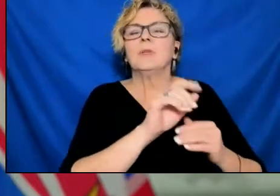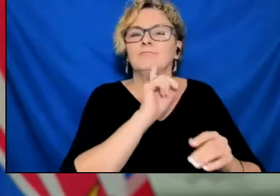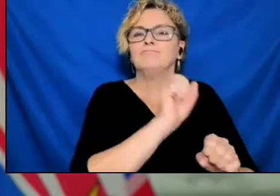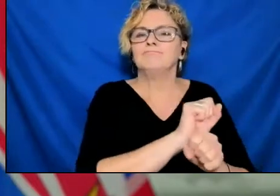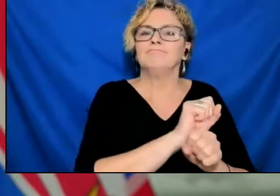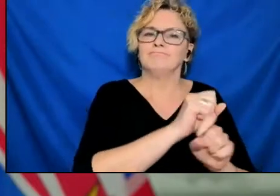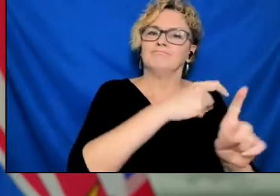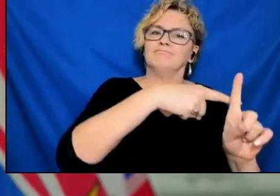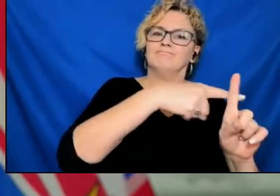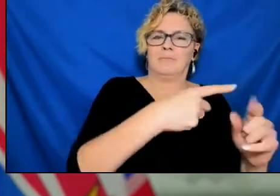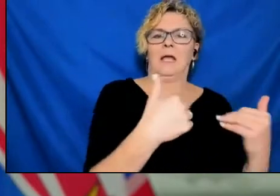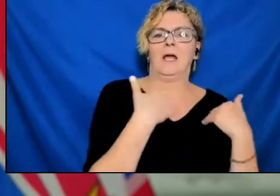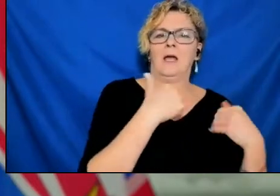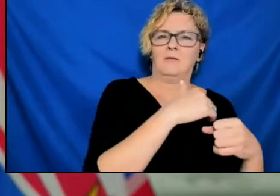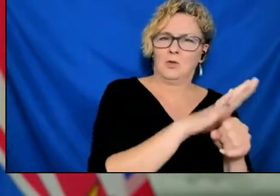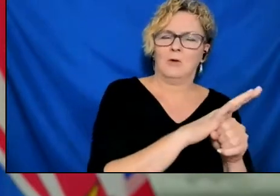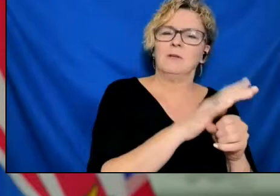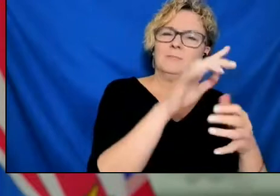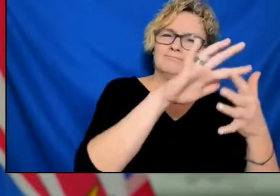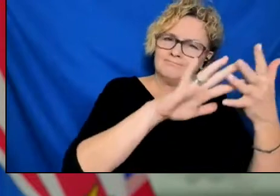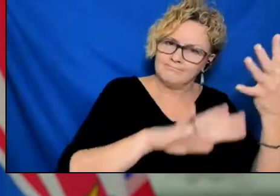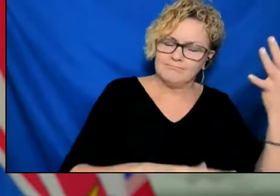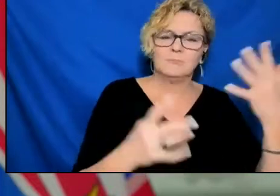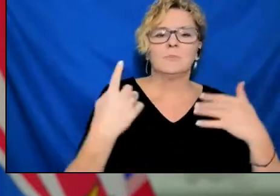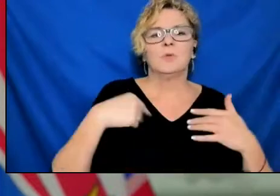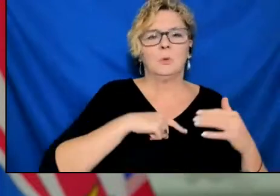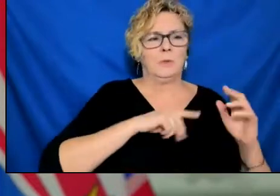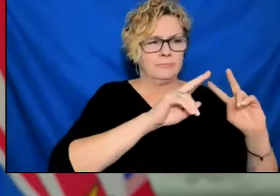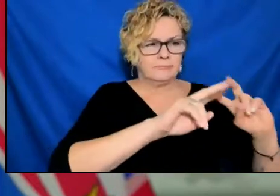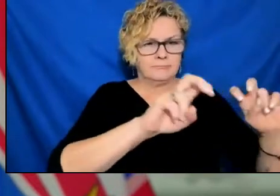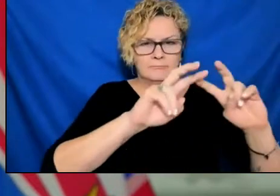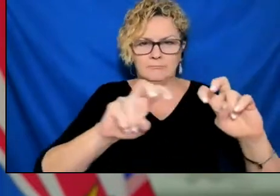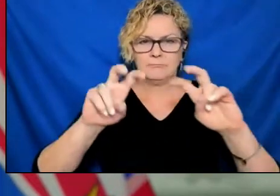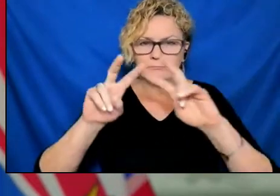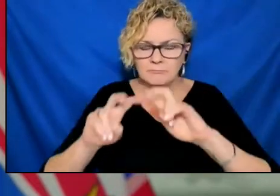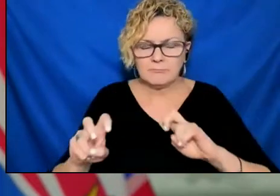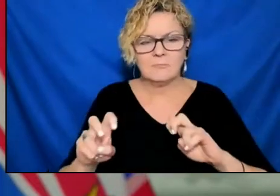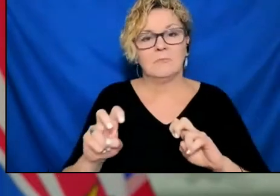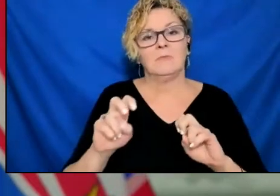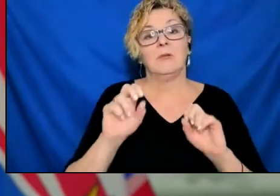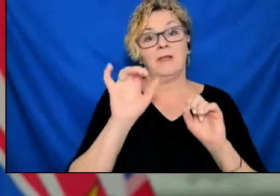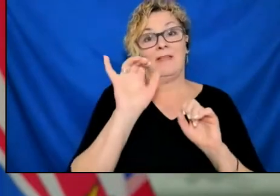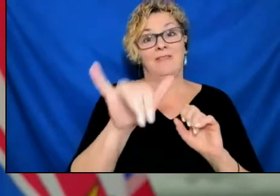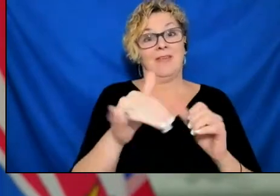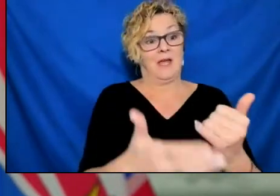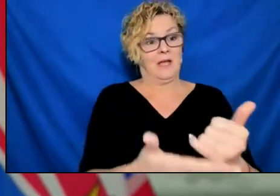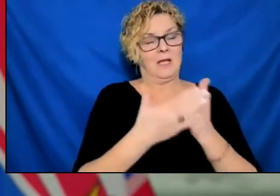places. We now have an online reporting tool for rapid testing, and that